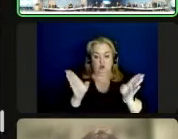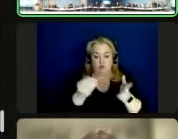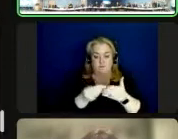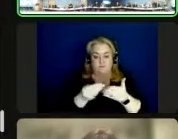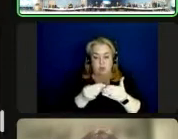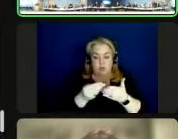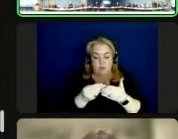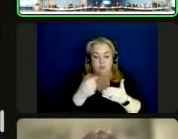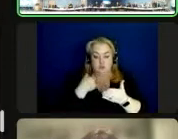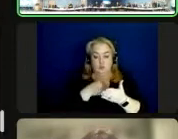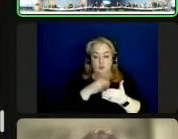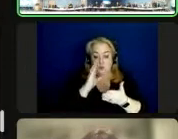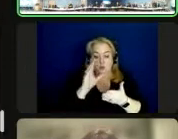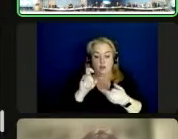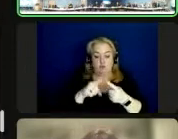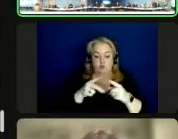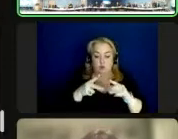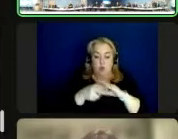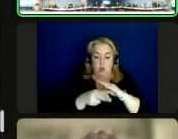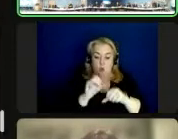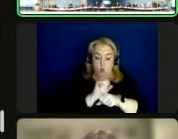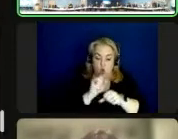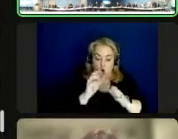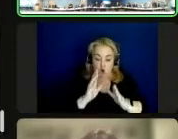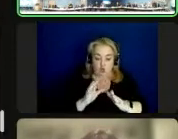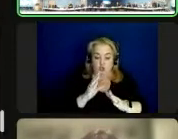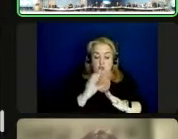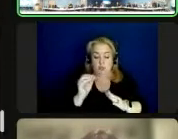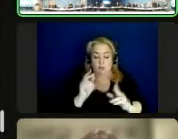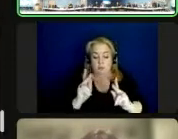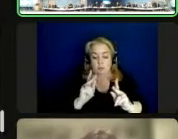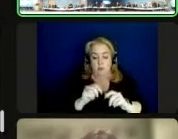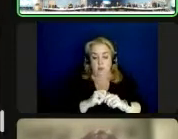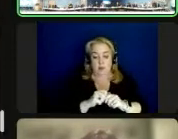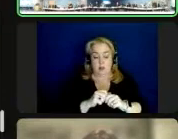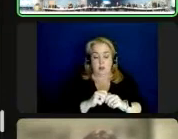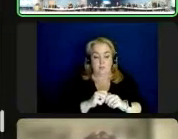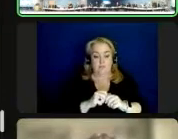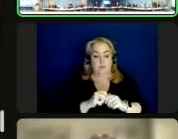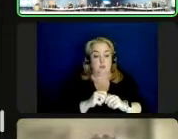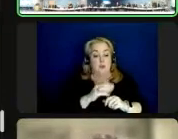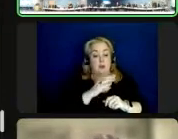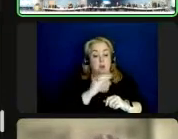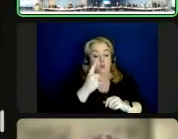I'M NOT MISTAKEN. WE'RE GOING TO BE IN THE SAME